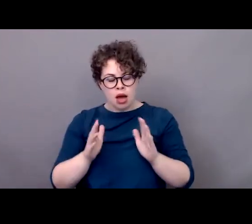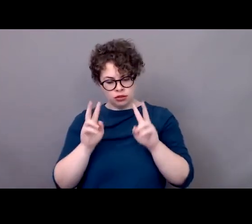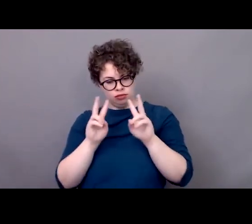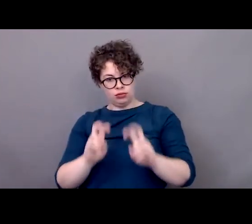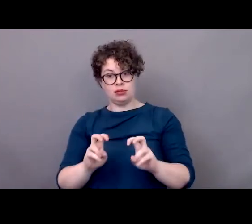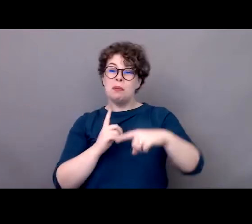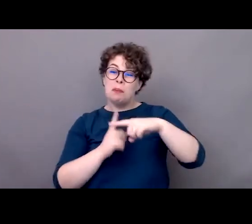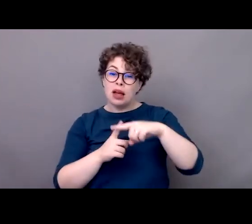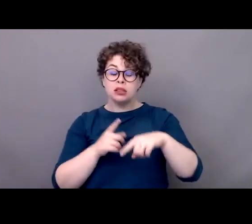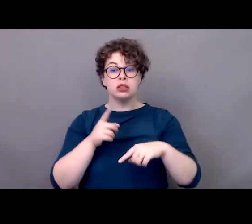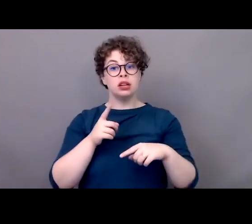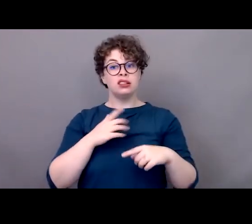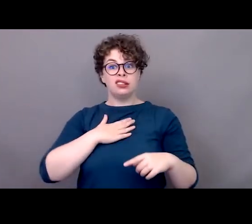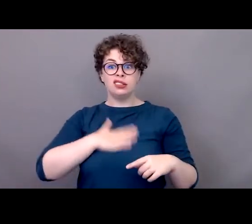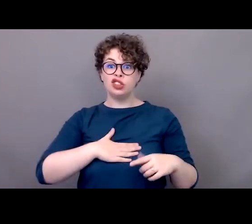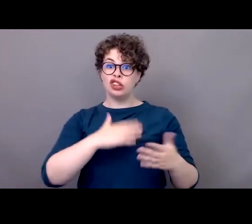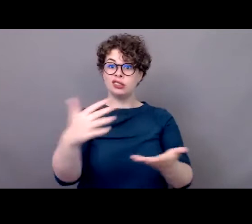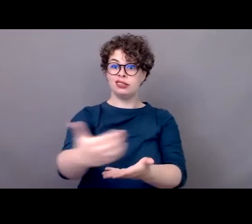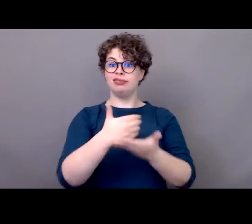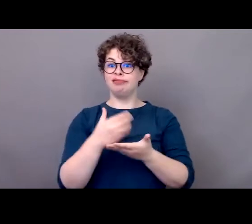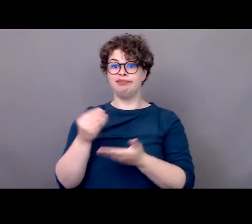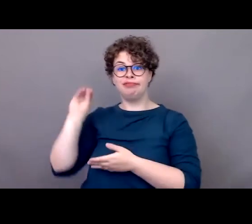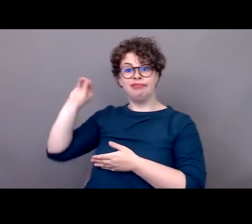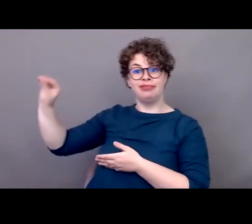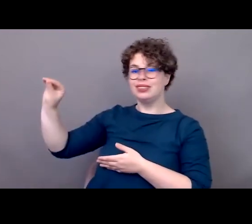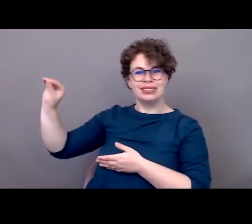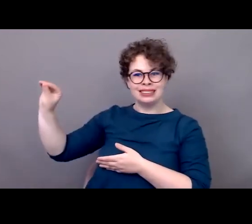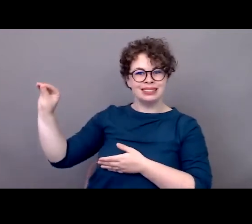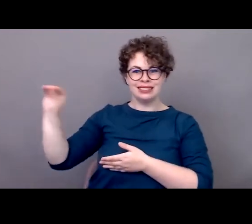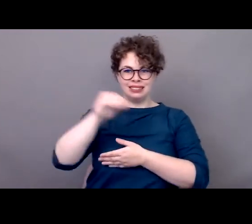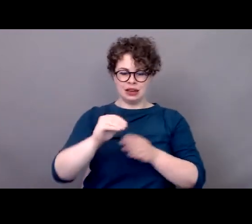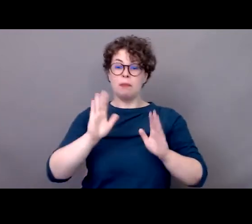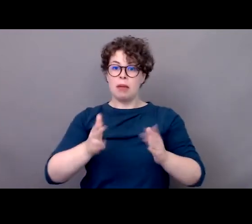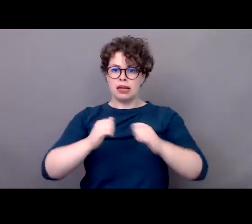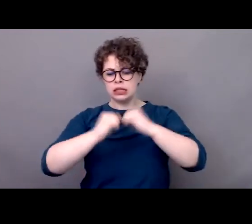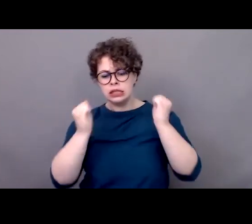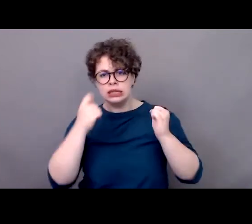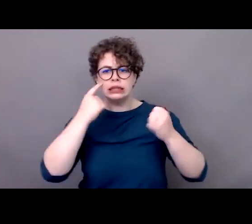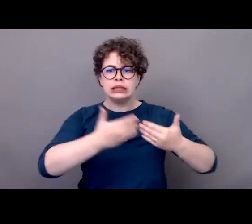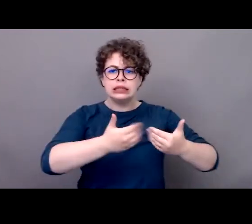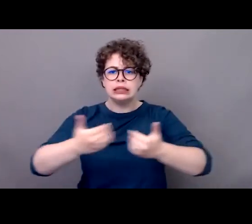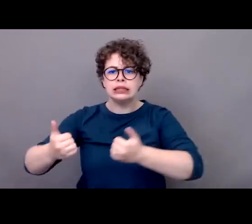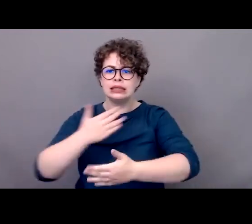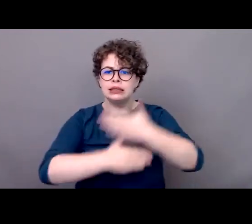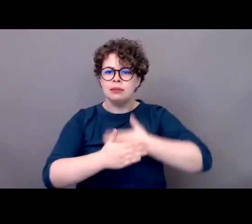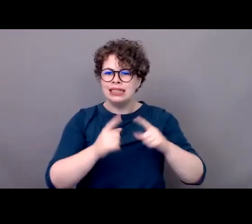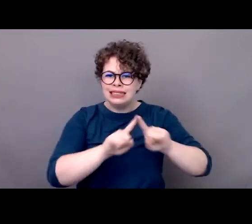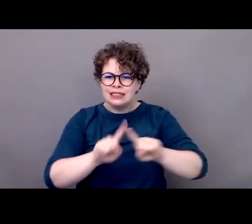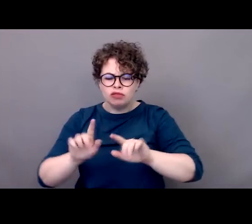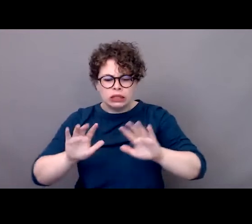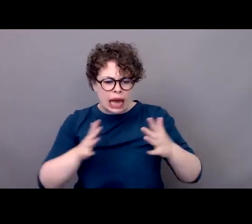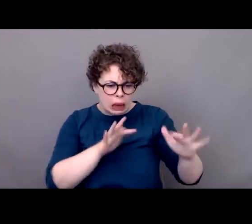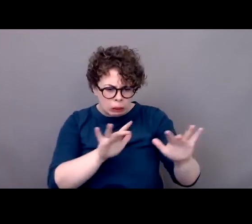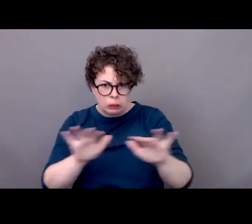not done. And the third way is using routine data resources. For instance, in the UK,